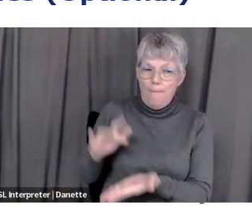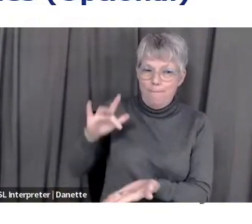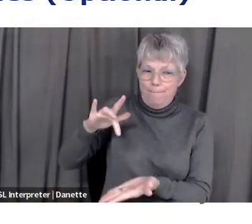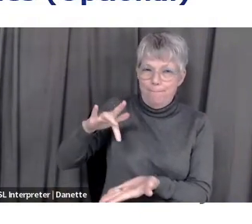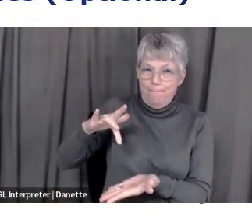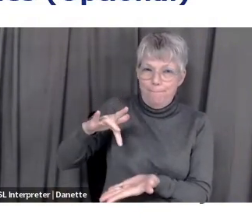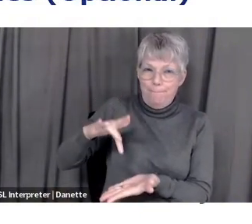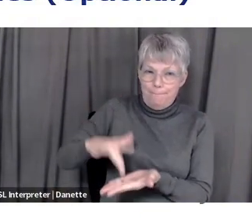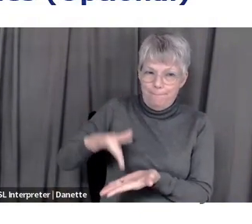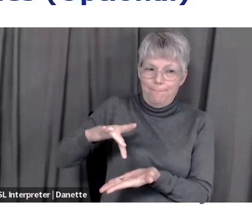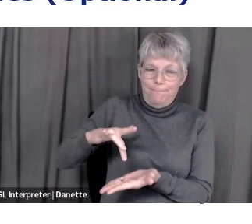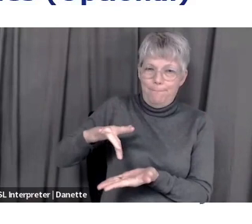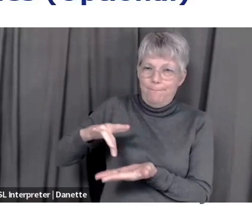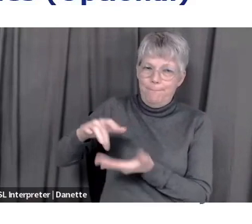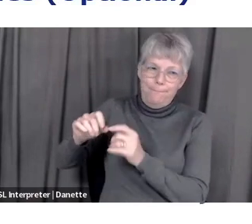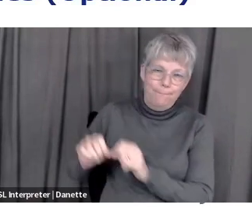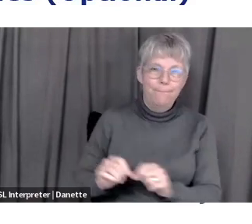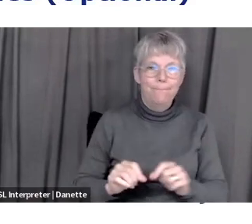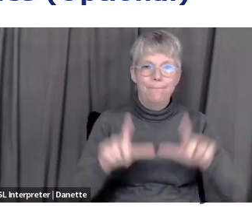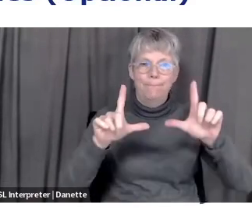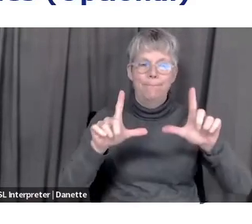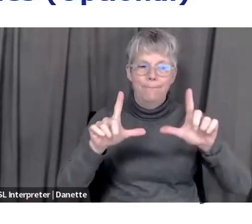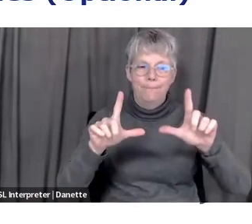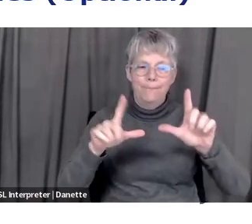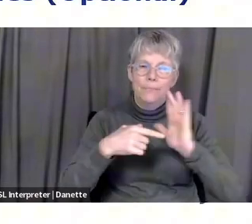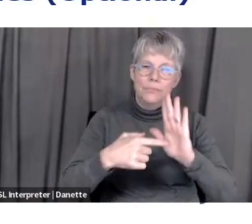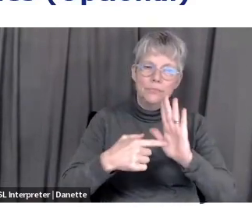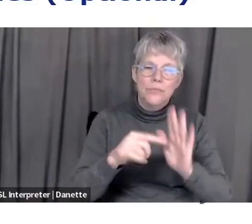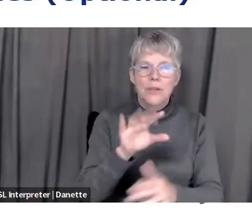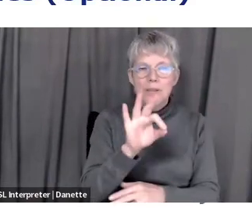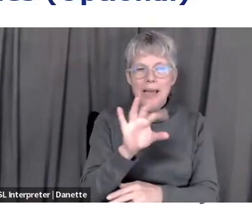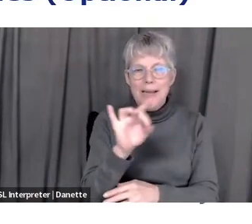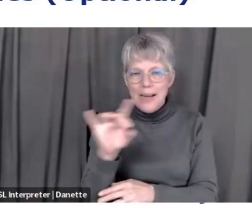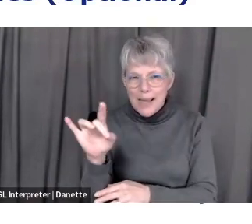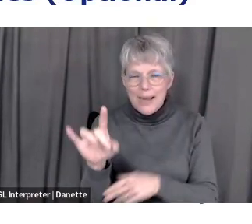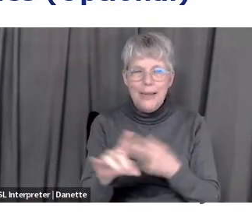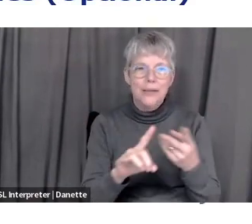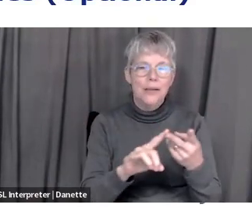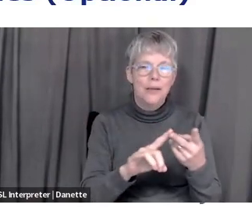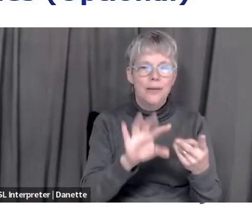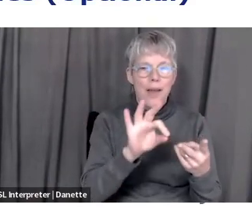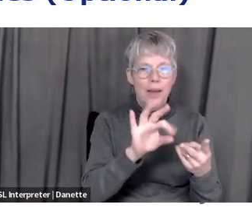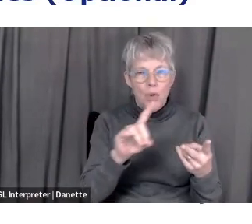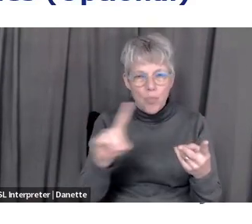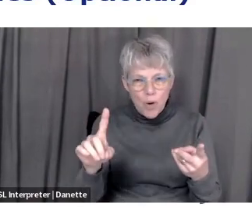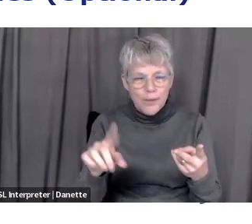And when they tap on that, a screen, a window pops up and it displays 988911.